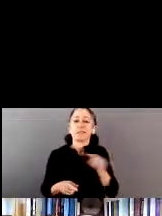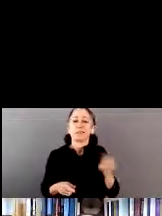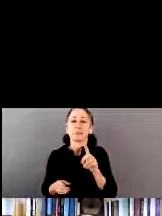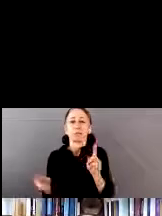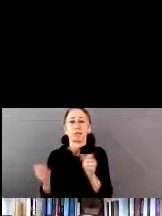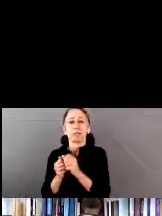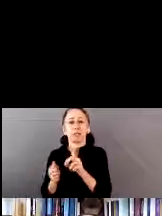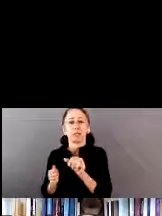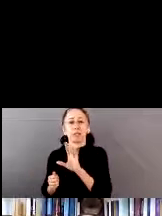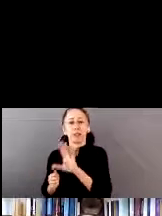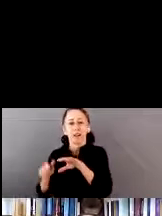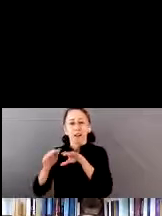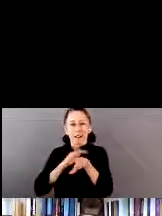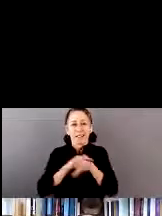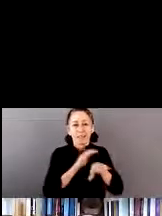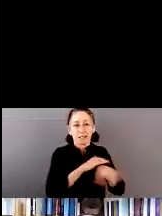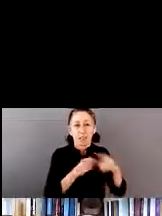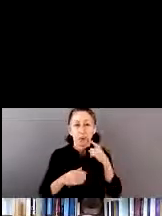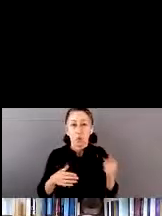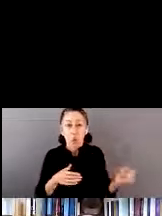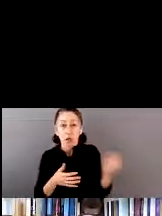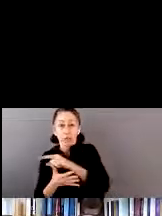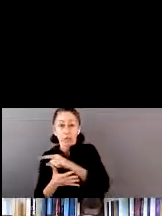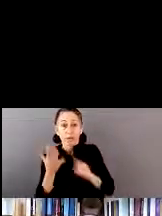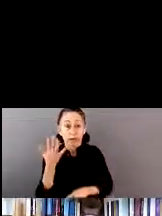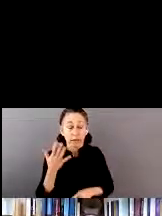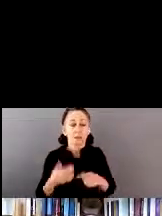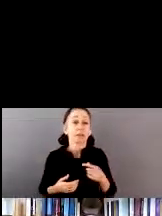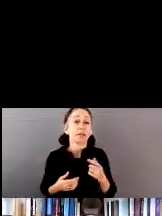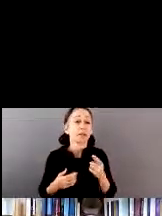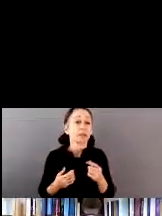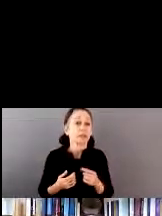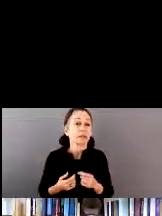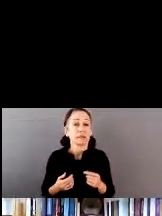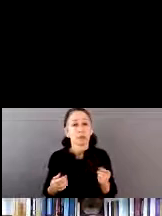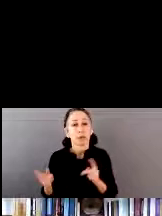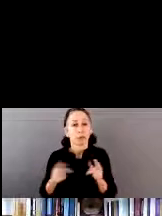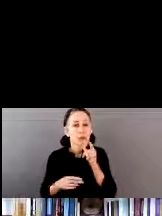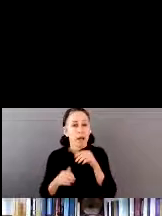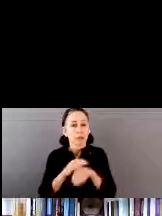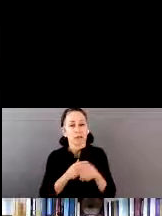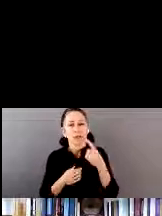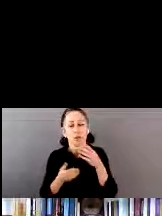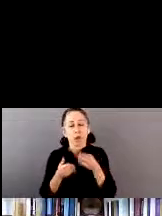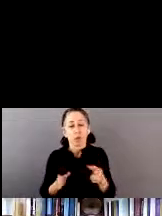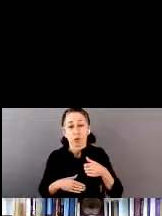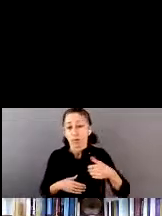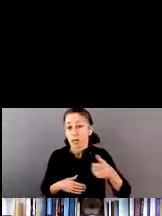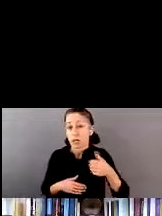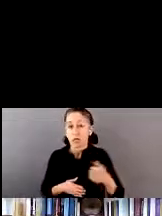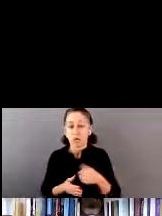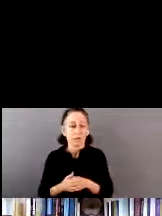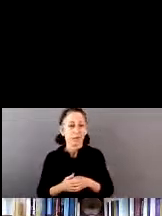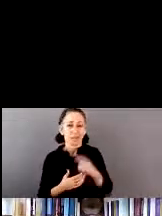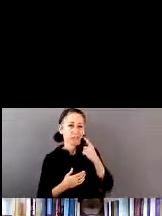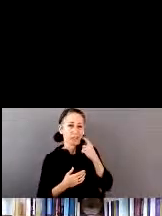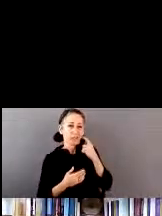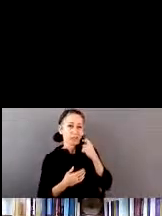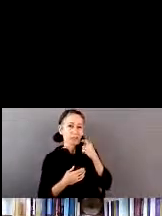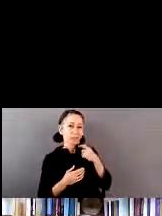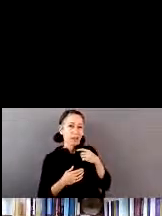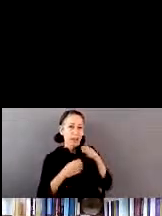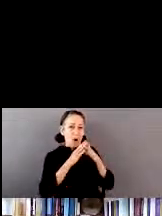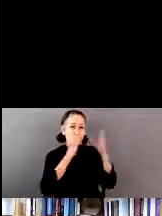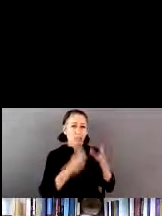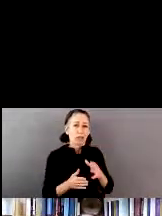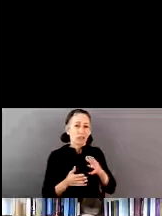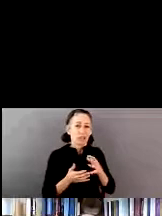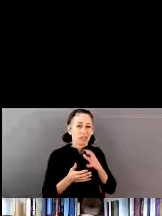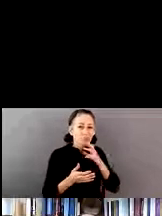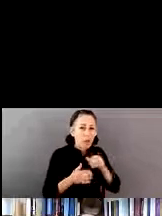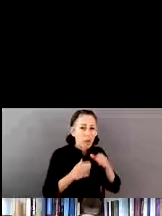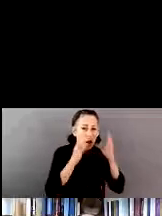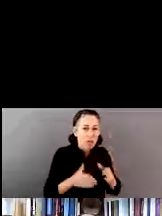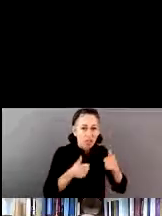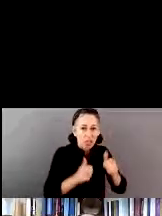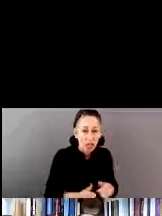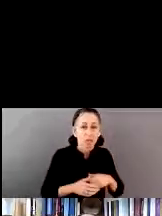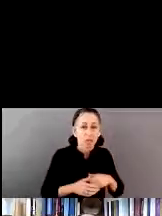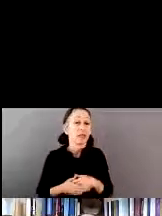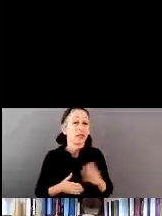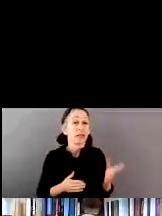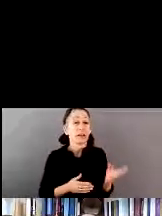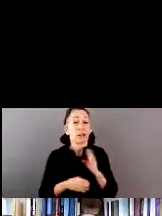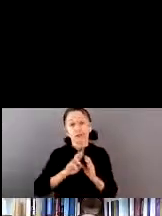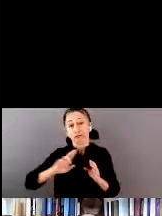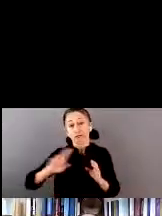We have the high school gap, the college gap, the employment gap, the earnings from work gap among full-time workers, we have the poverty gap, the health insurance gap, the private health insurance gap, the mass transit to work gap. So, that's kind of getting at people's